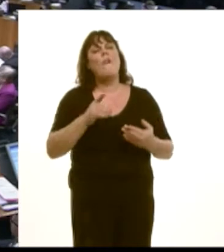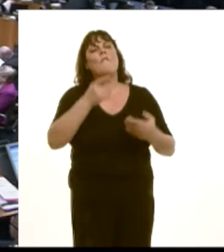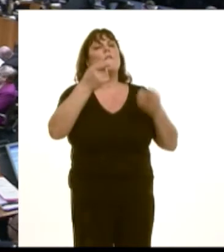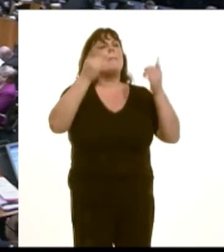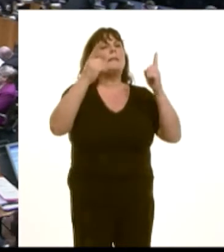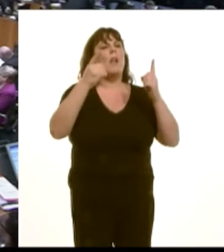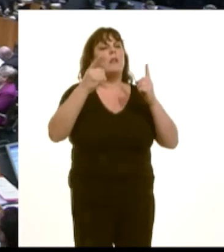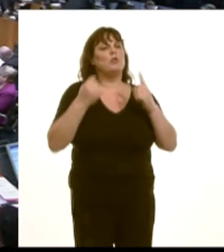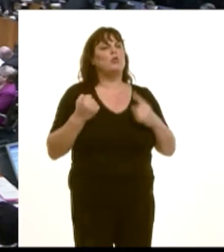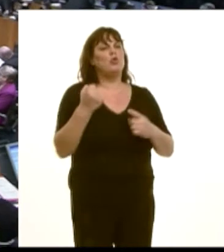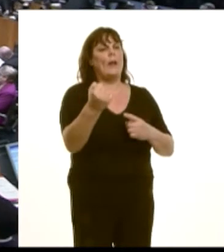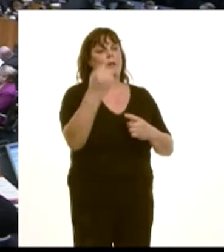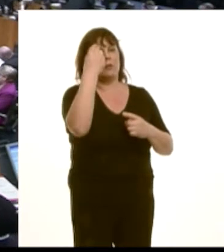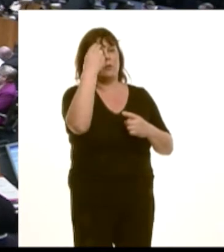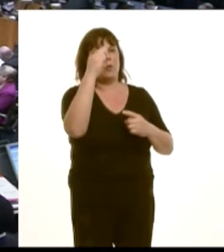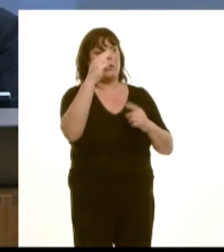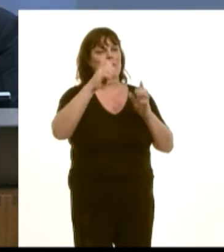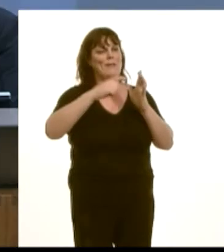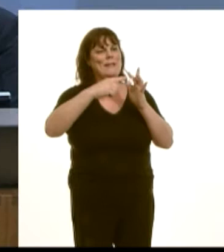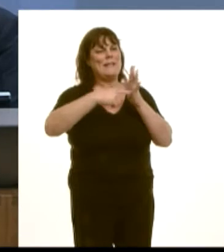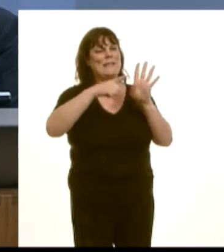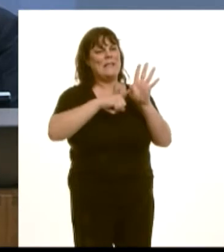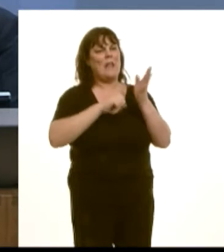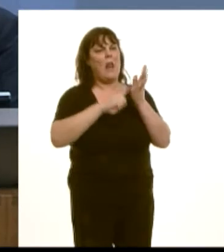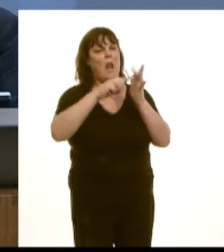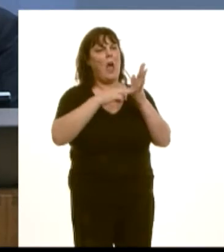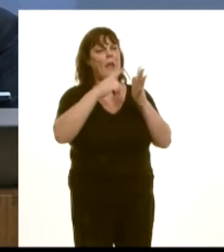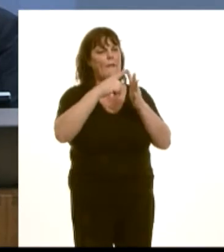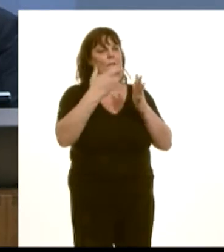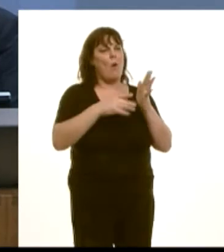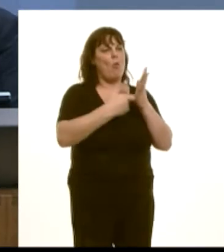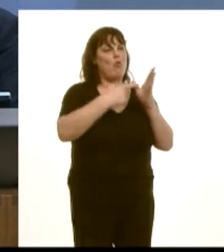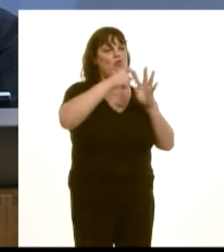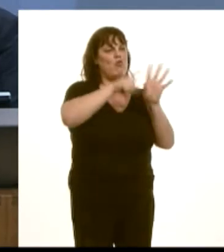line, which is also known as the city line, does not fall in part of the Valleys areas